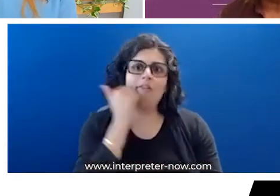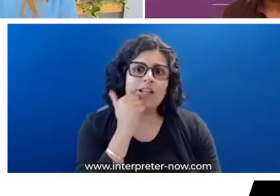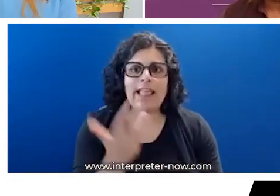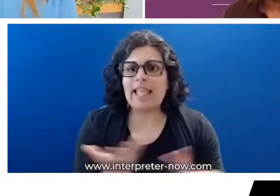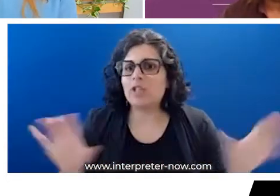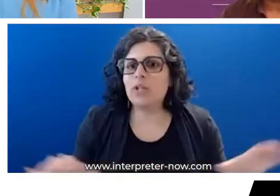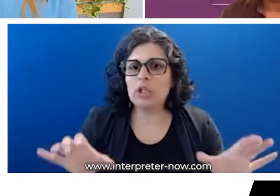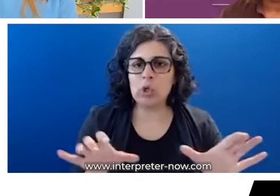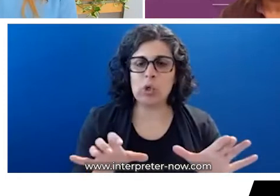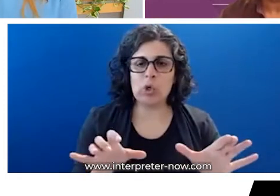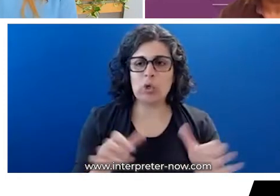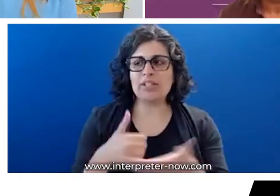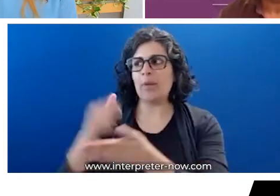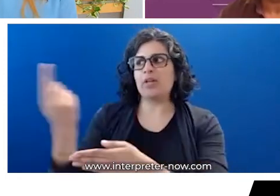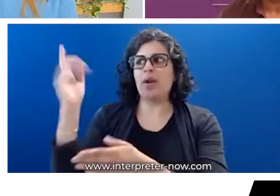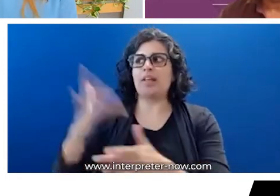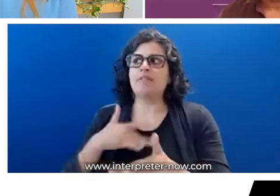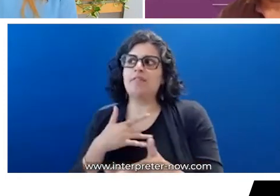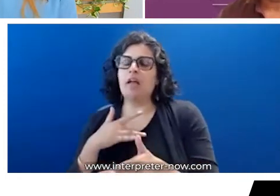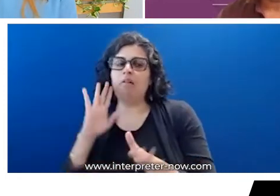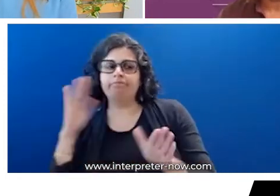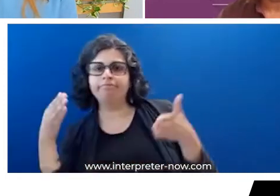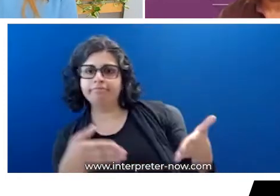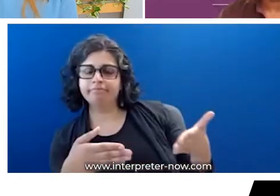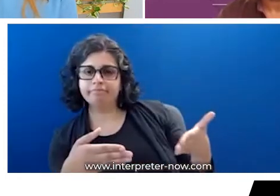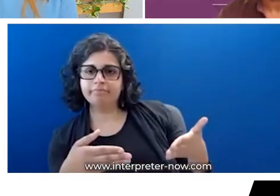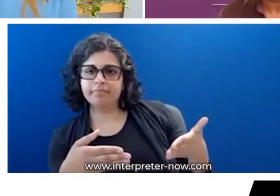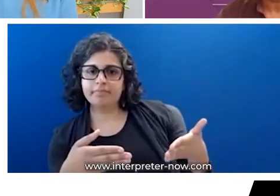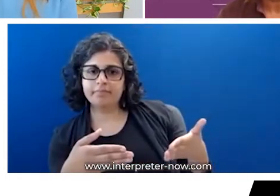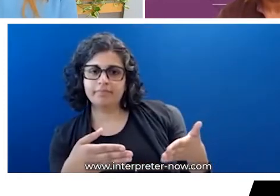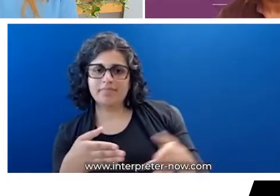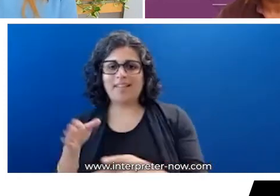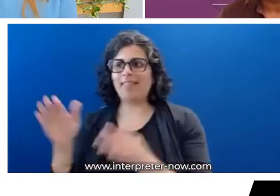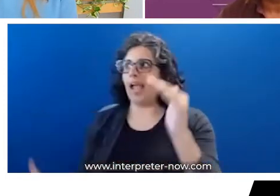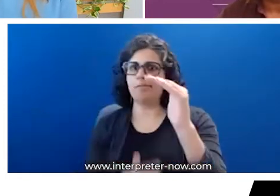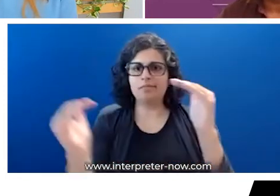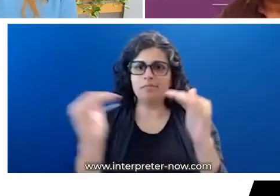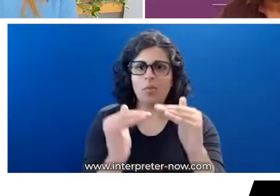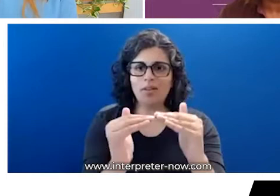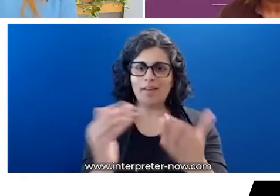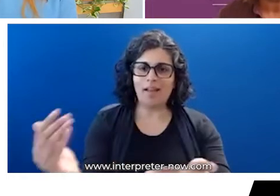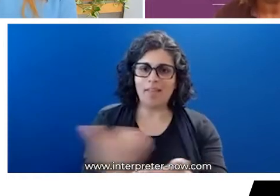make someone else to feel centered as someone who's worthy and deserving of just having